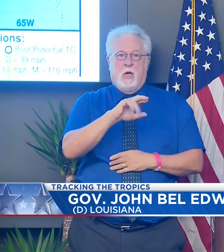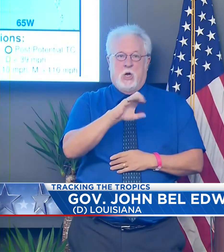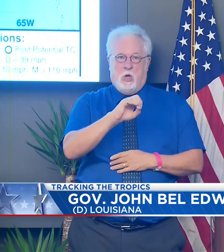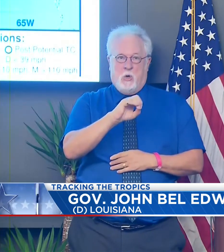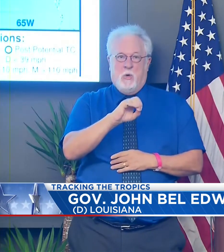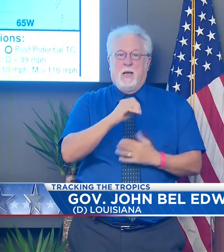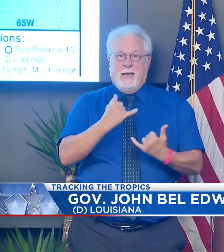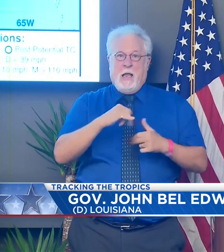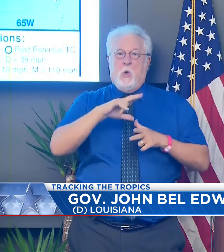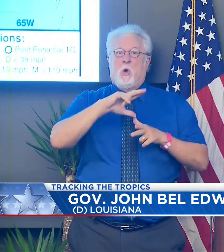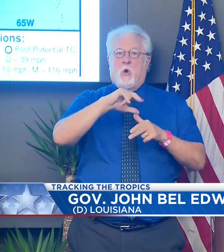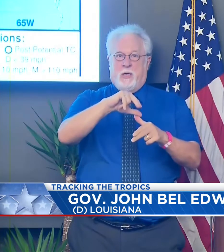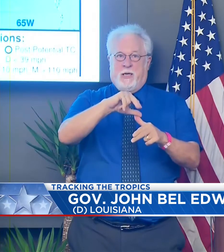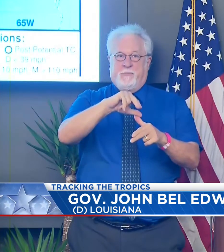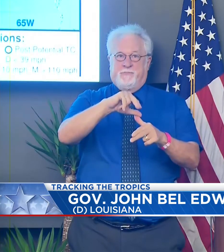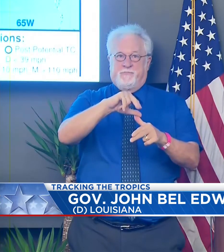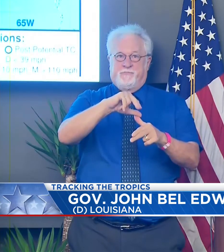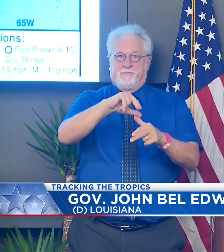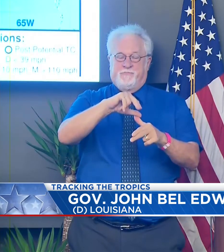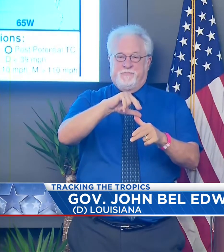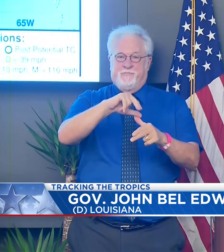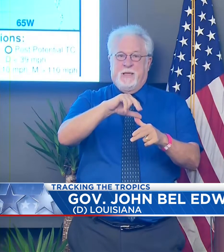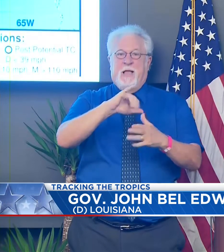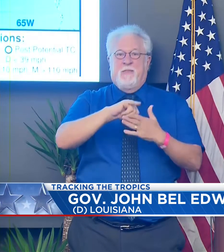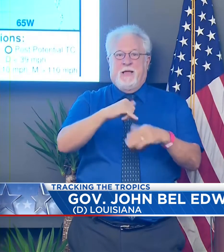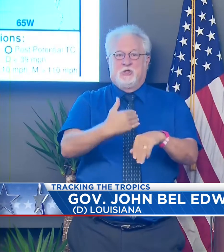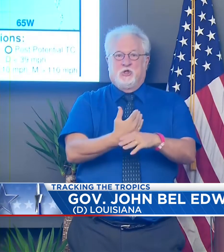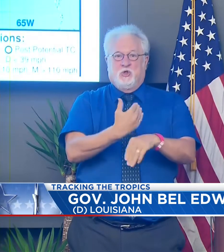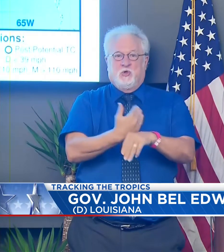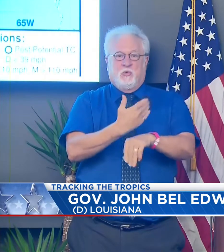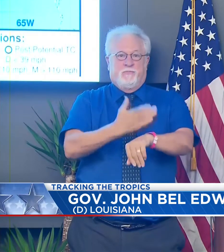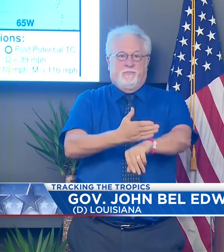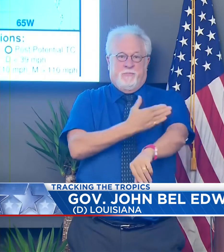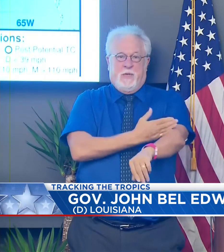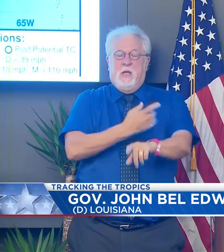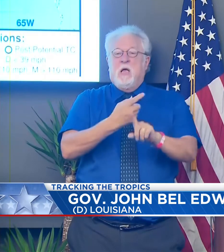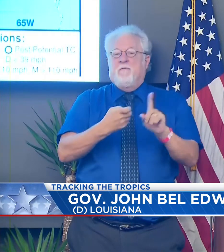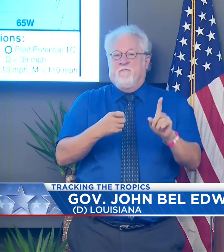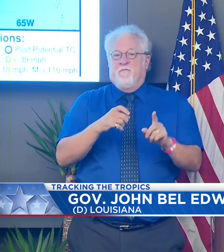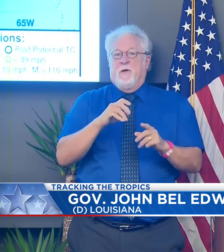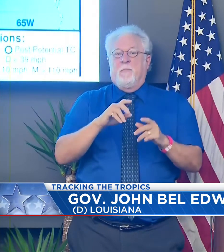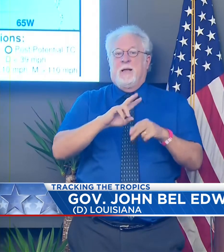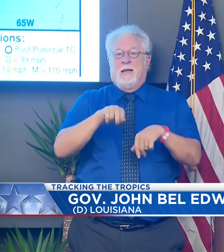SITUATION! THE PEOPLE OF LOUISIANA CERTAINLY NEED TO BE PREPARED FOR MARCO, WHICH AS OF NOW, IS A